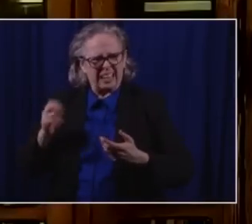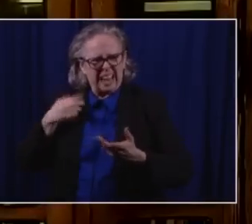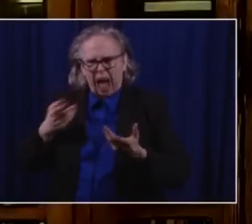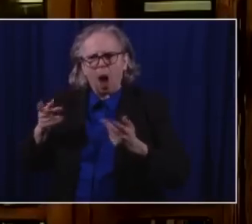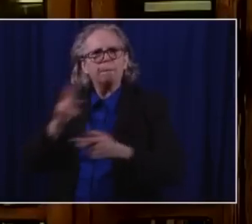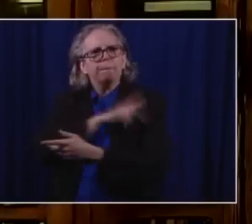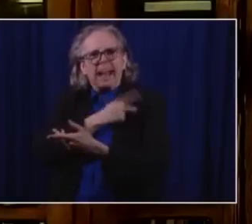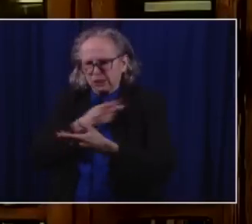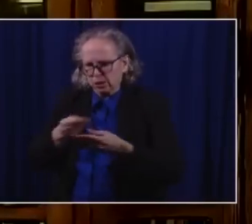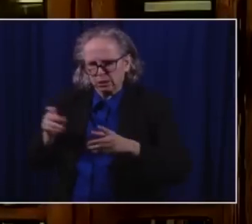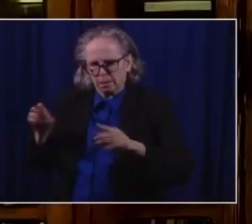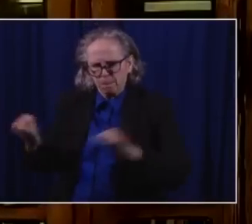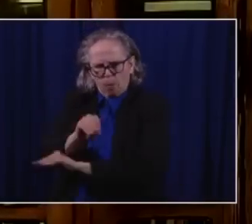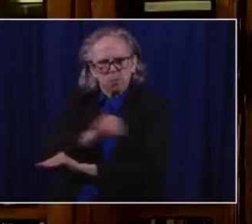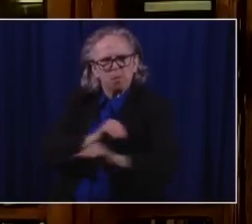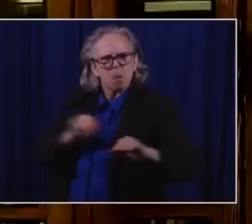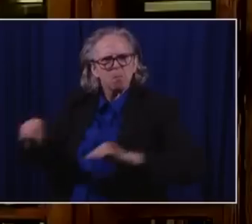our hospitals. You know holes